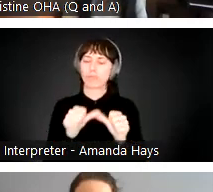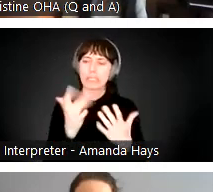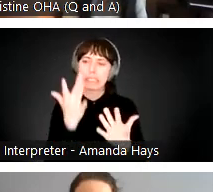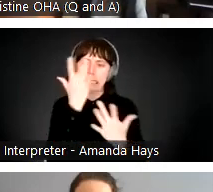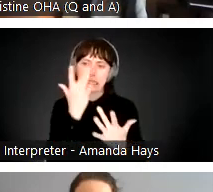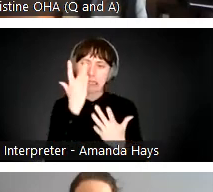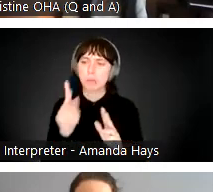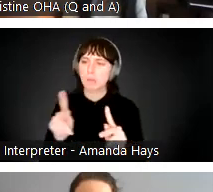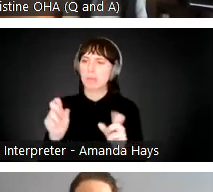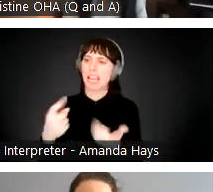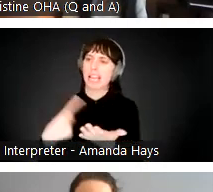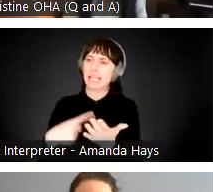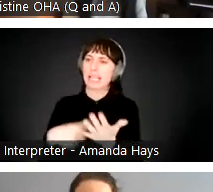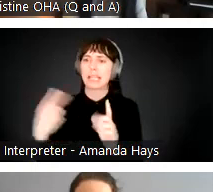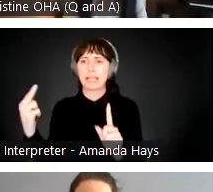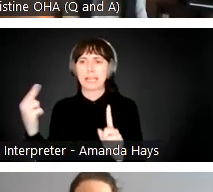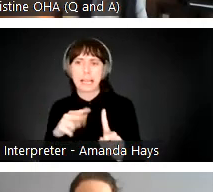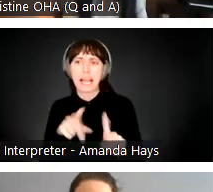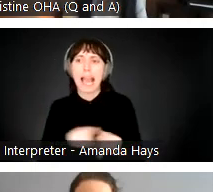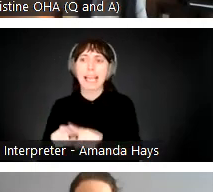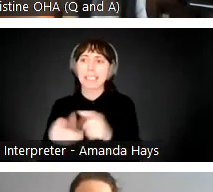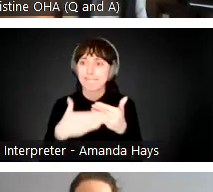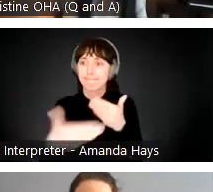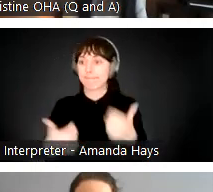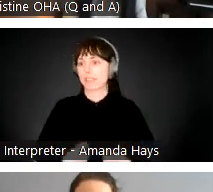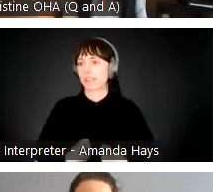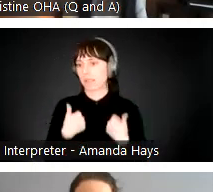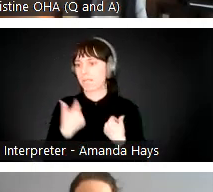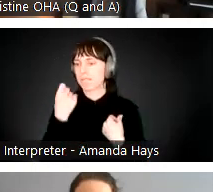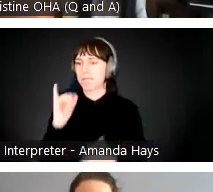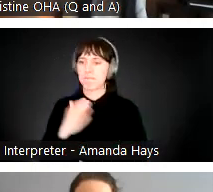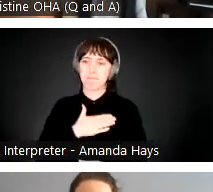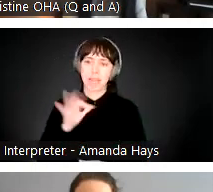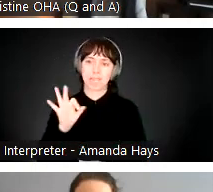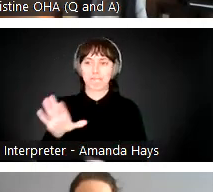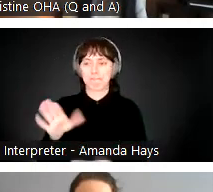terms over the course of a lifetime. But